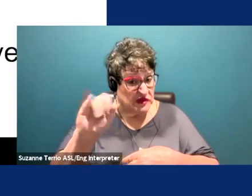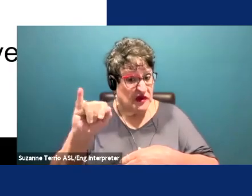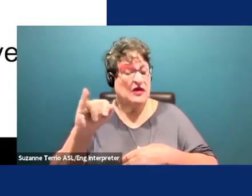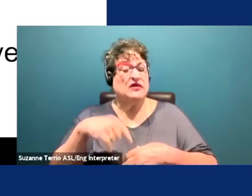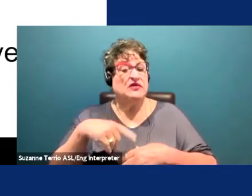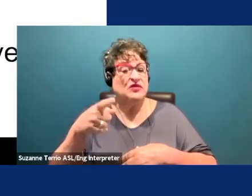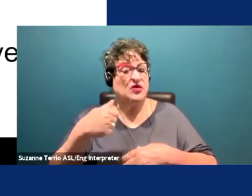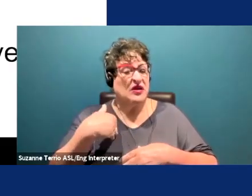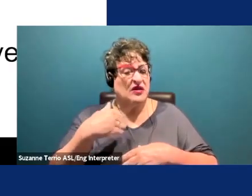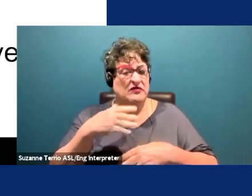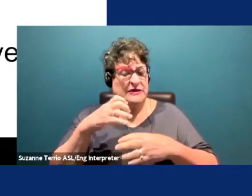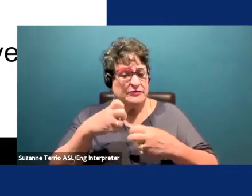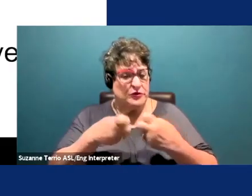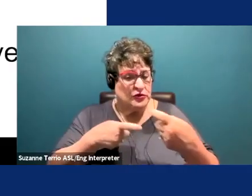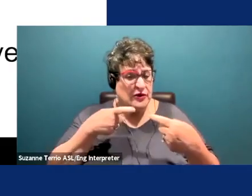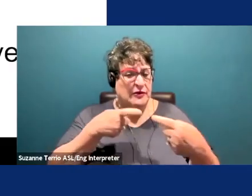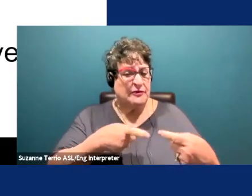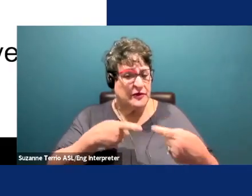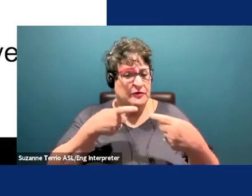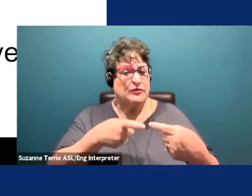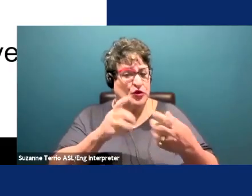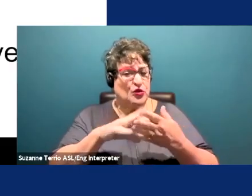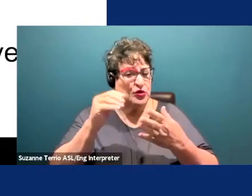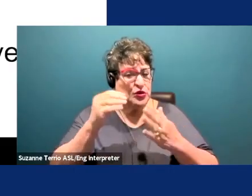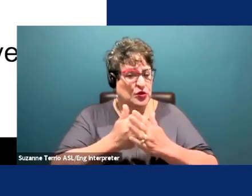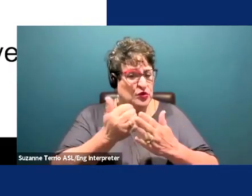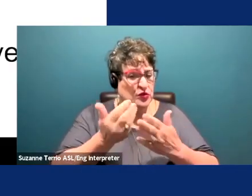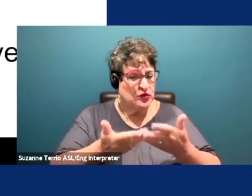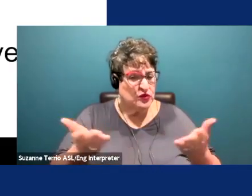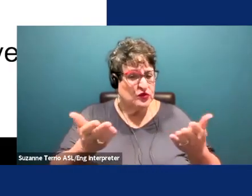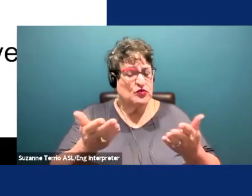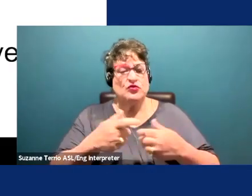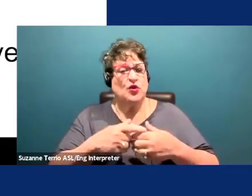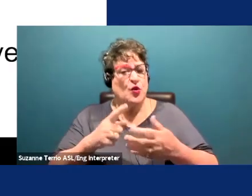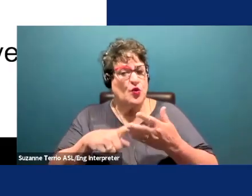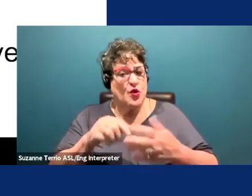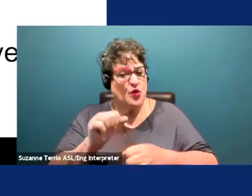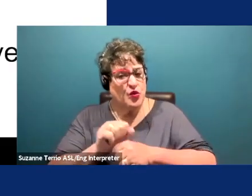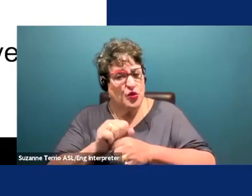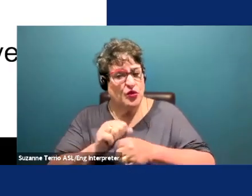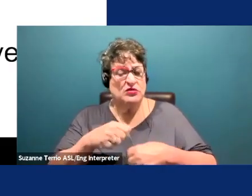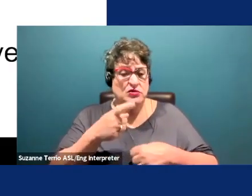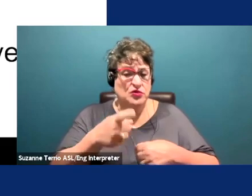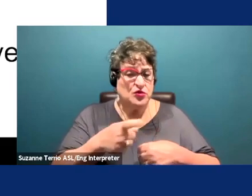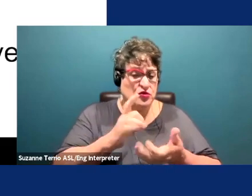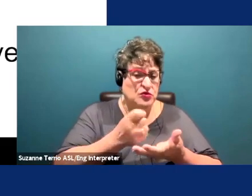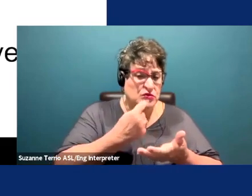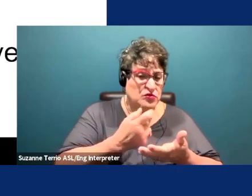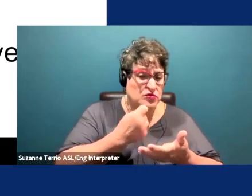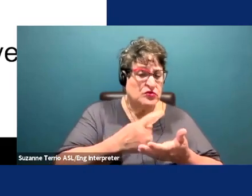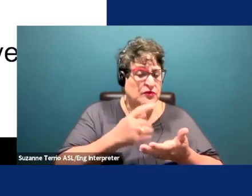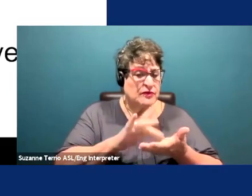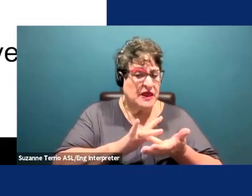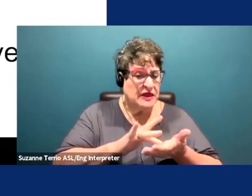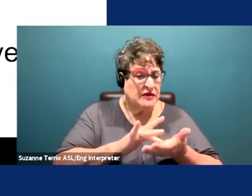What works when you learn things? Do you use pain medication on a regular basis? Are you able to work?